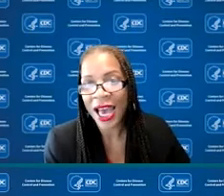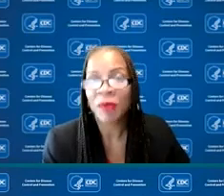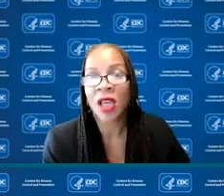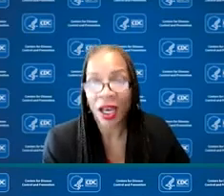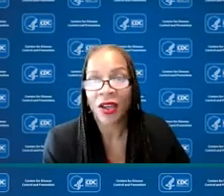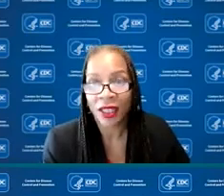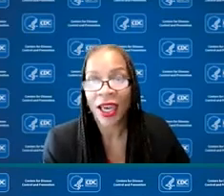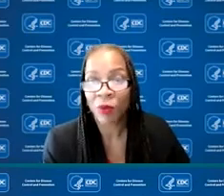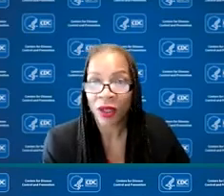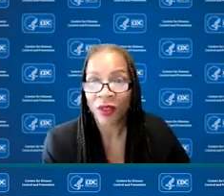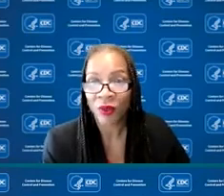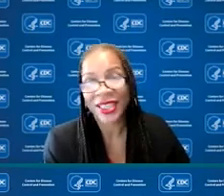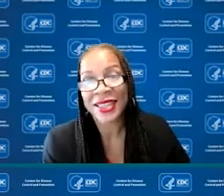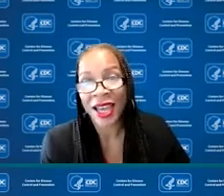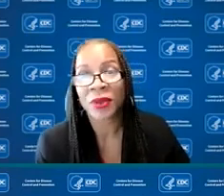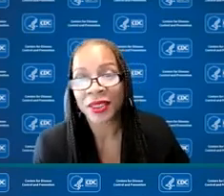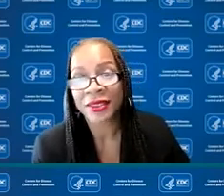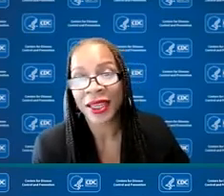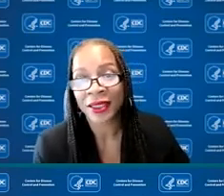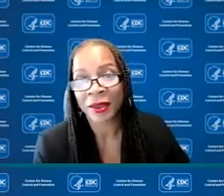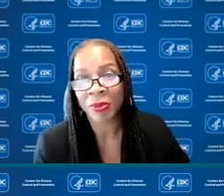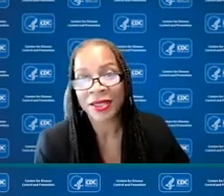I’m logged on and I’m working, right? That’s not really setting the best